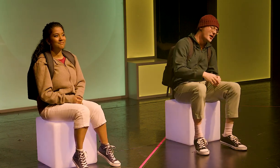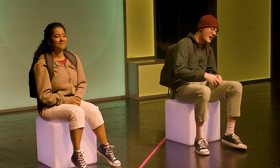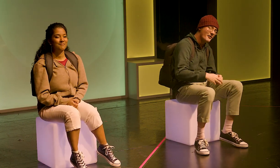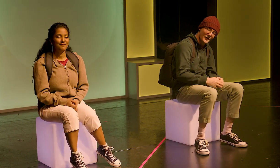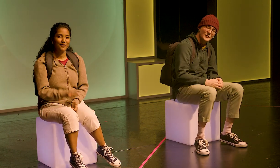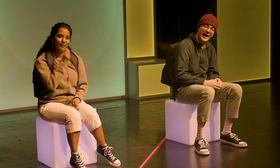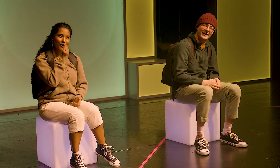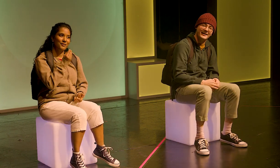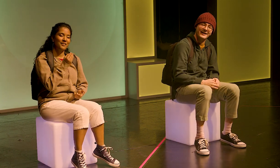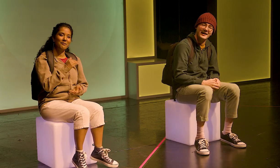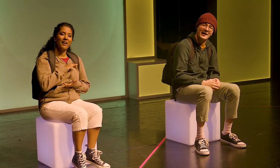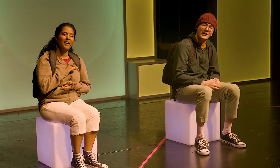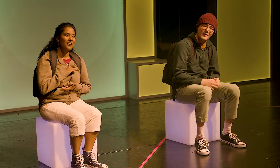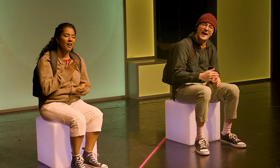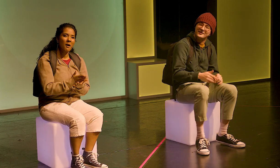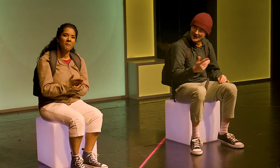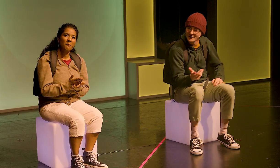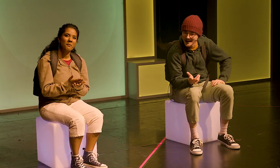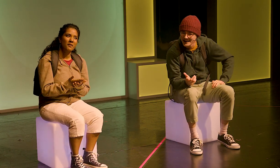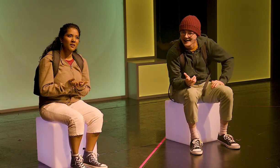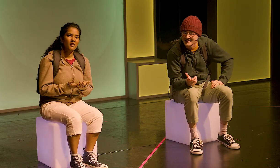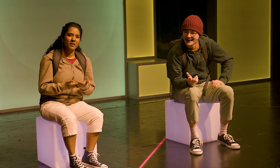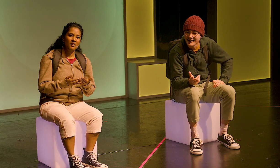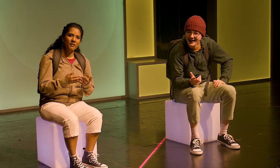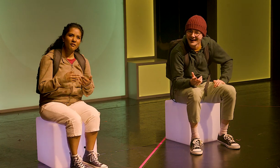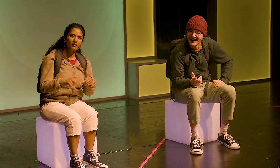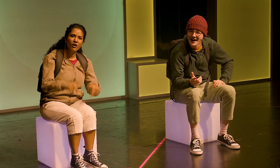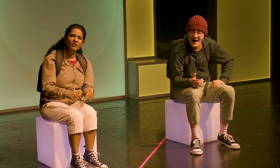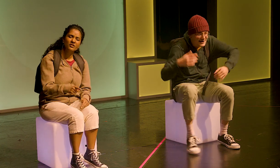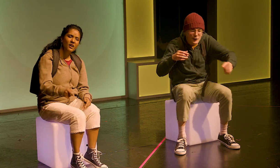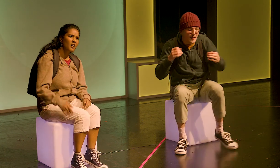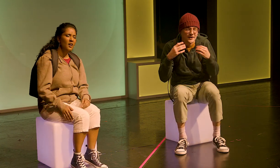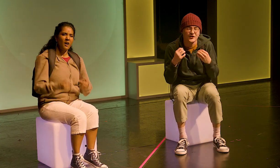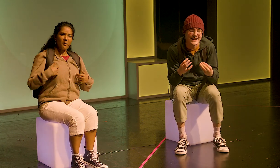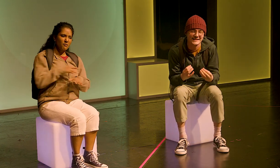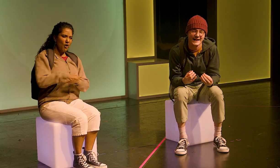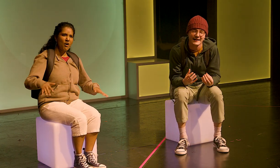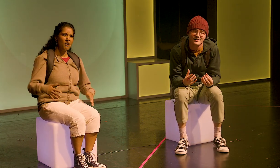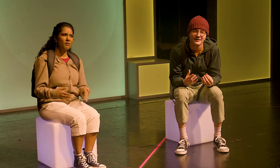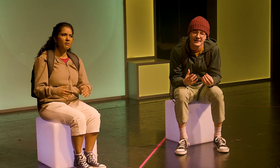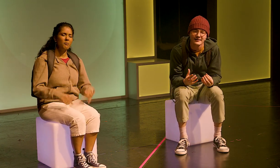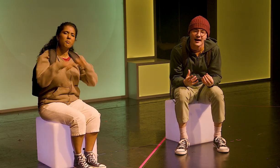A food bank for pets? Are you serious? Look, I'm not a charity case,